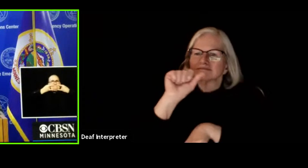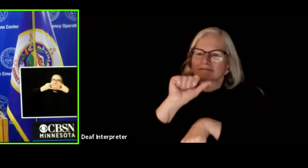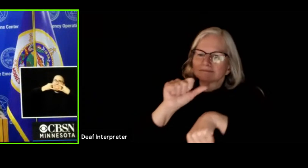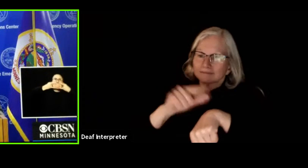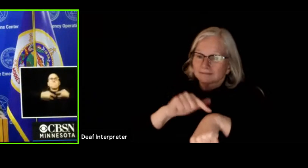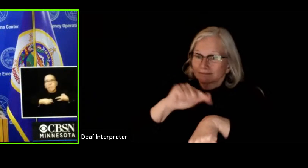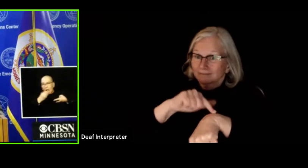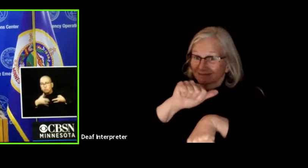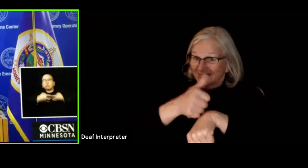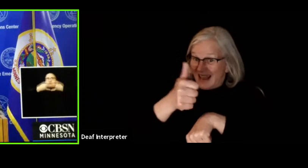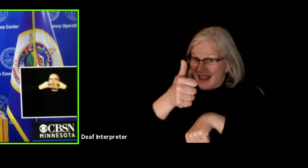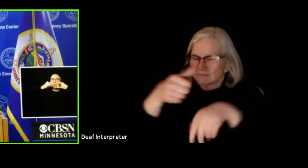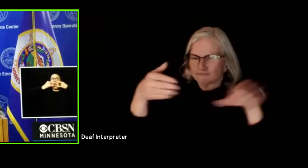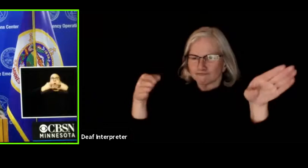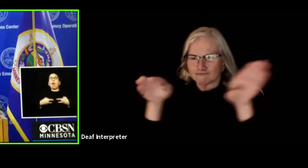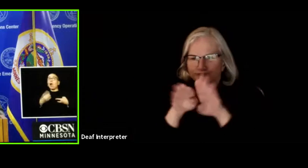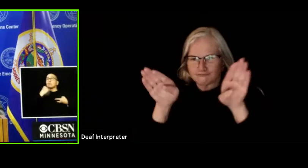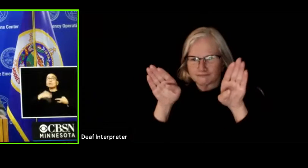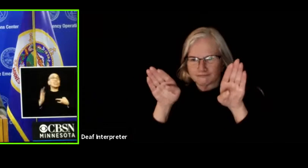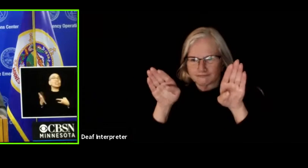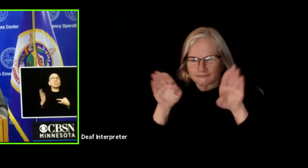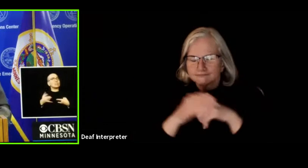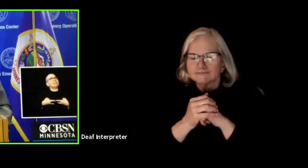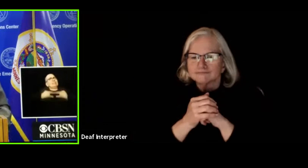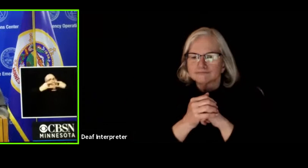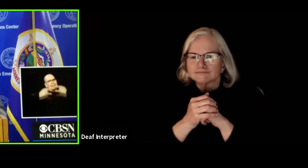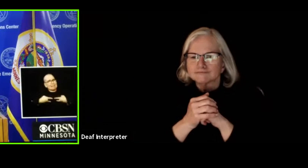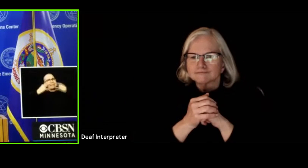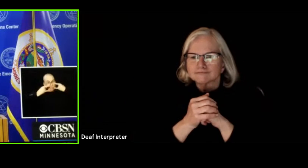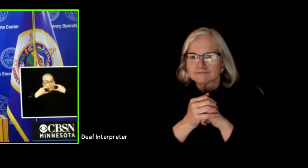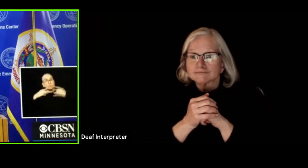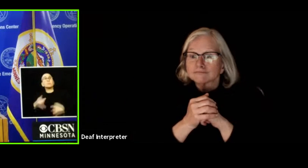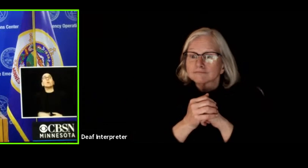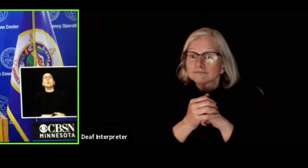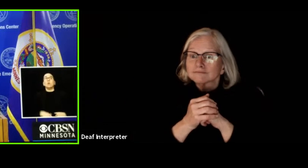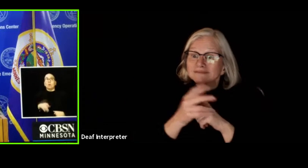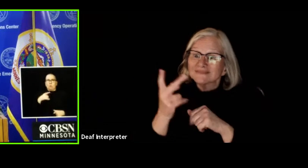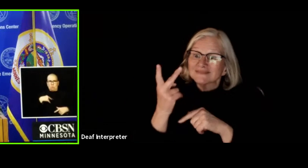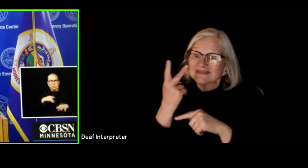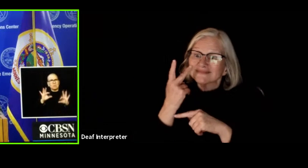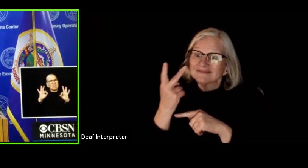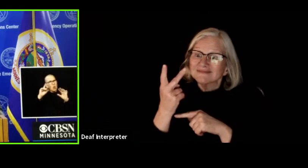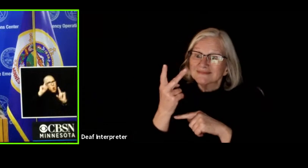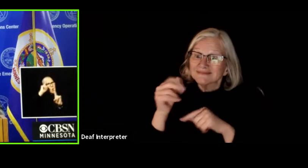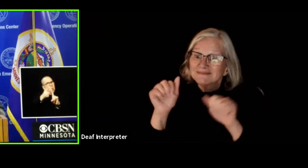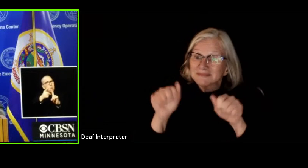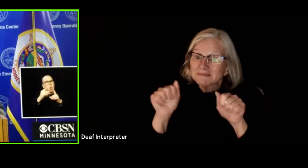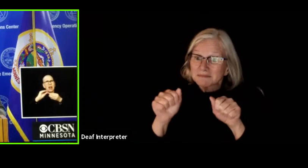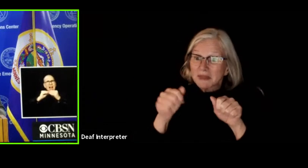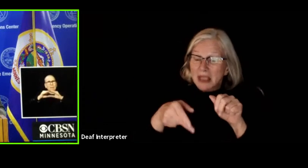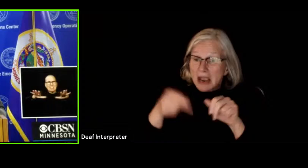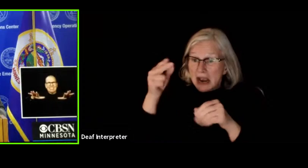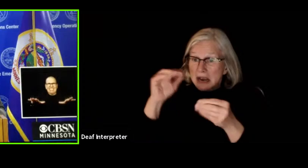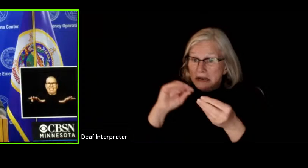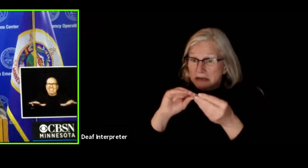A FAIRLY HIGH RATE OF INFECTION BUT OBVIOUSLY AS YOU SAW IN THE CHART, MUCH LOWER THAN WE WERE IN DECEMBER AND NOVEMBER.